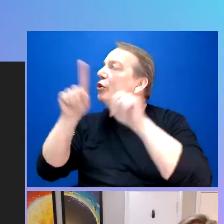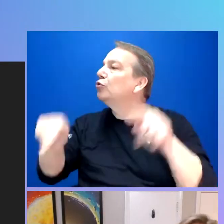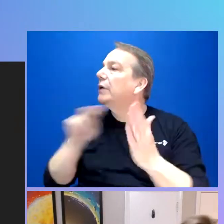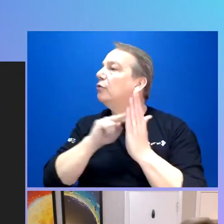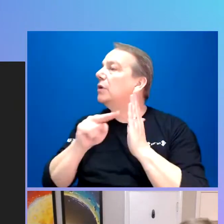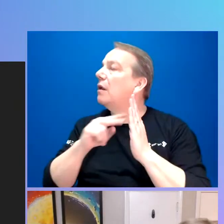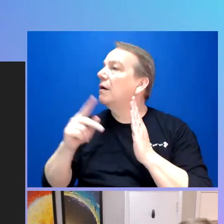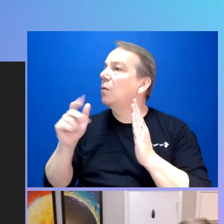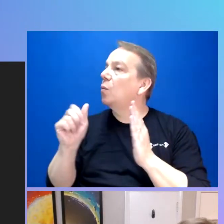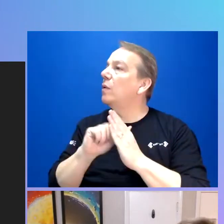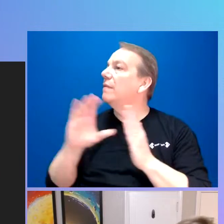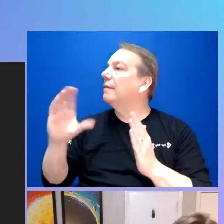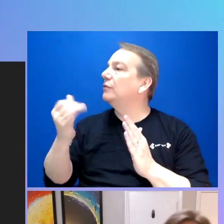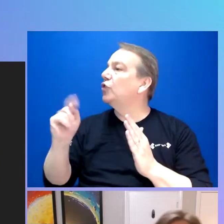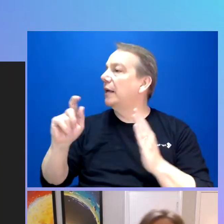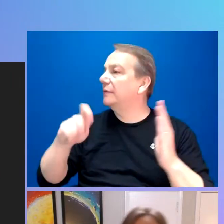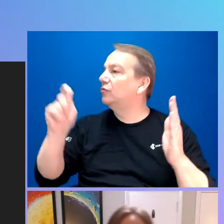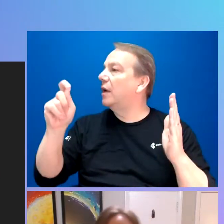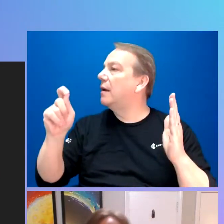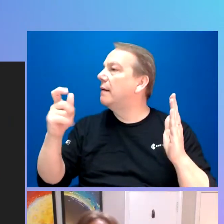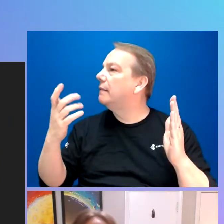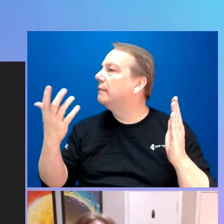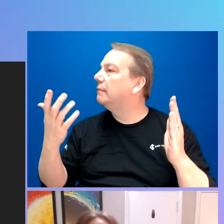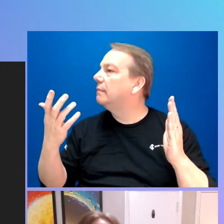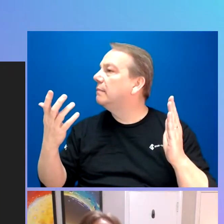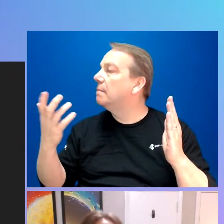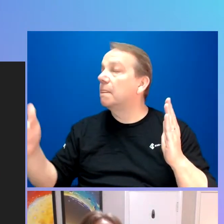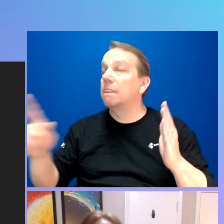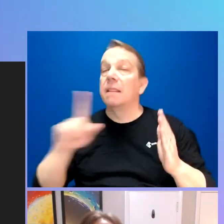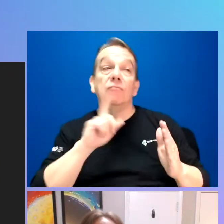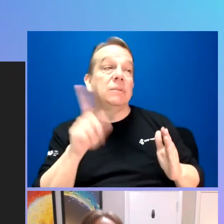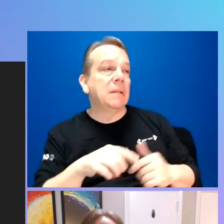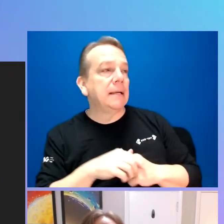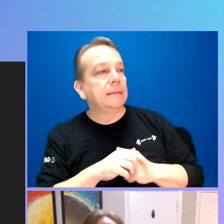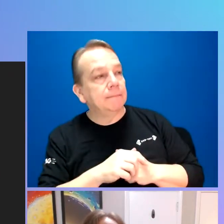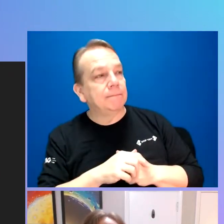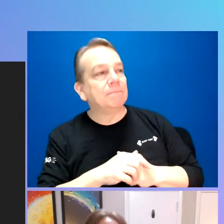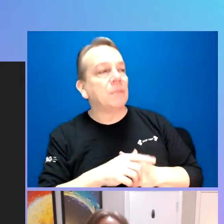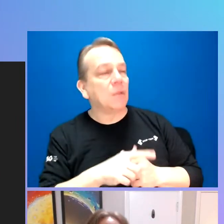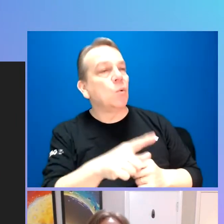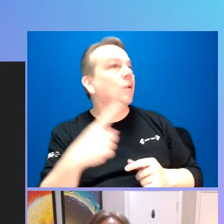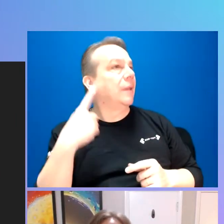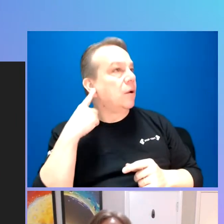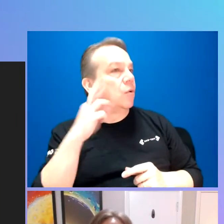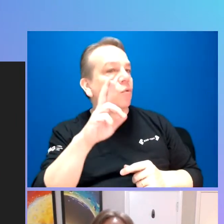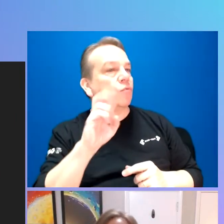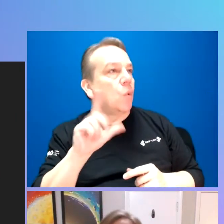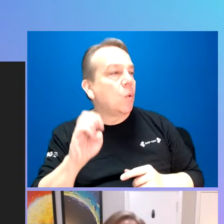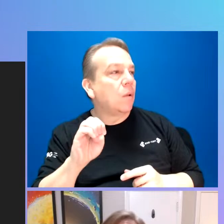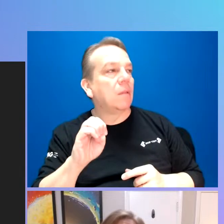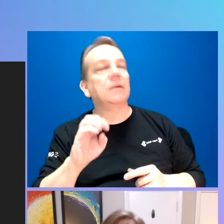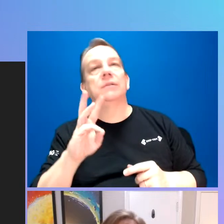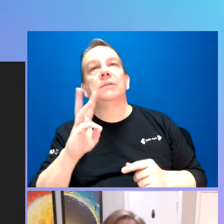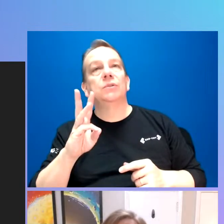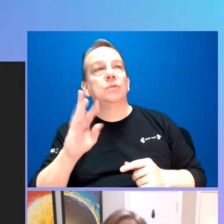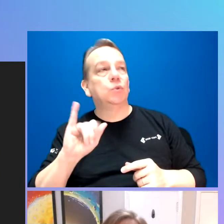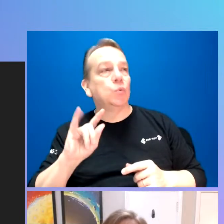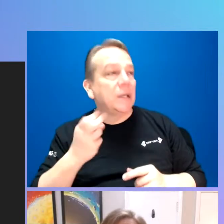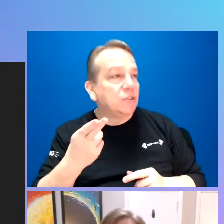for switches with Aria checked and she might respond and we'll hear the role switch. And